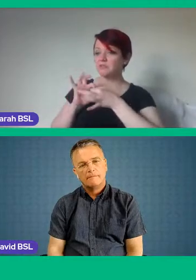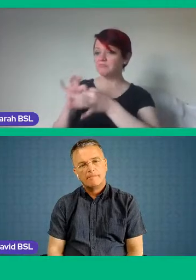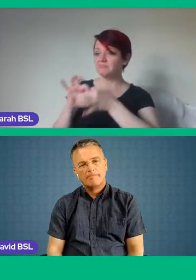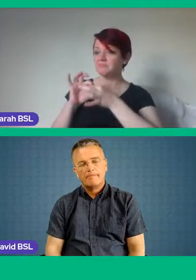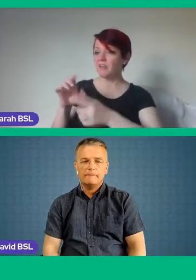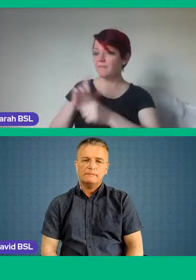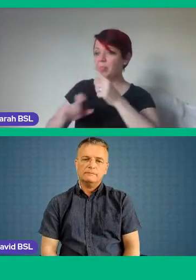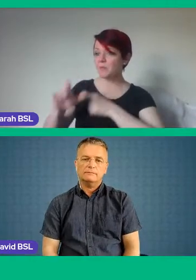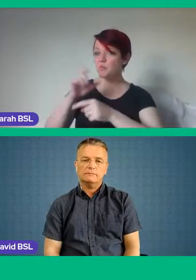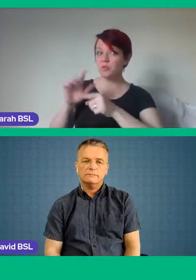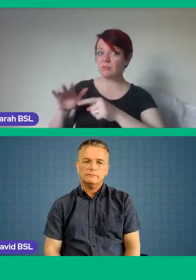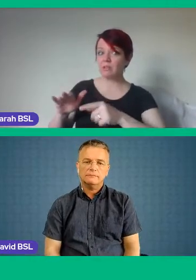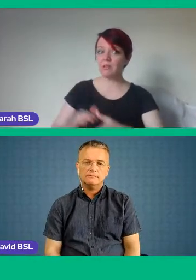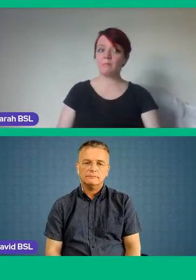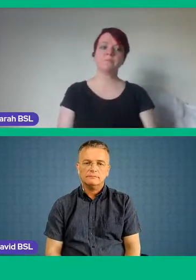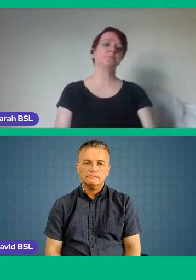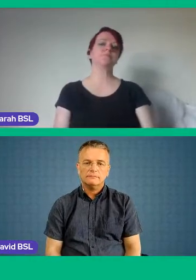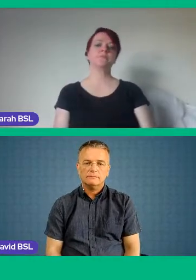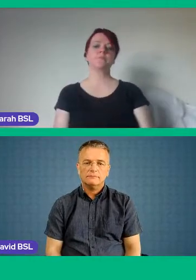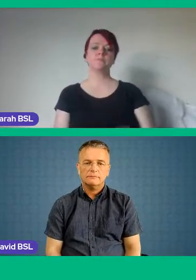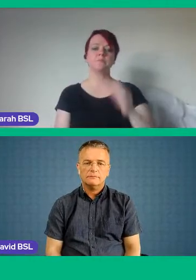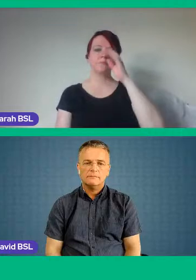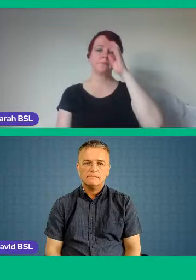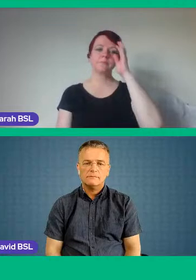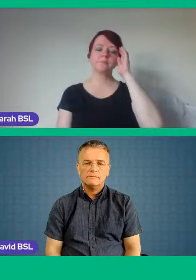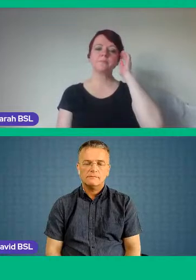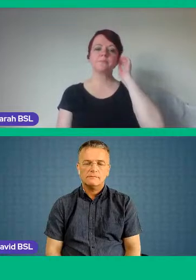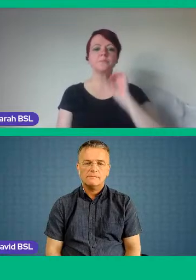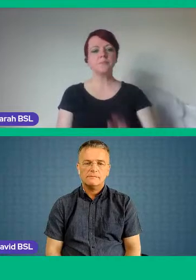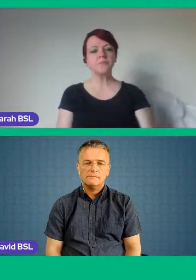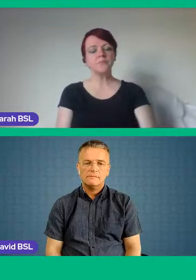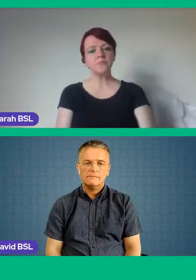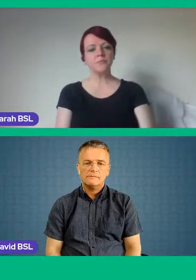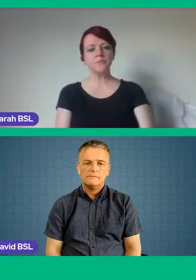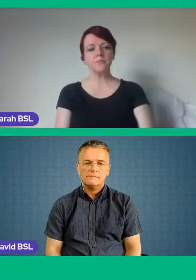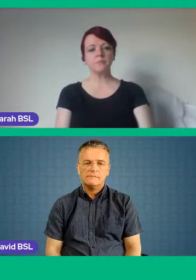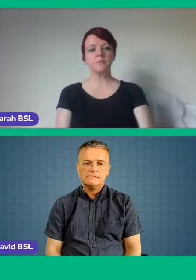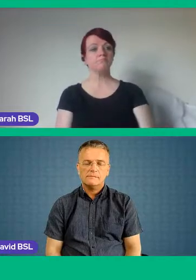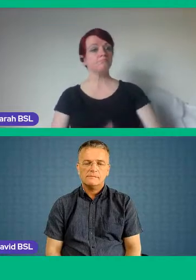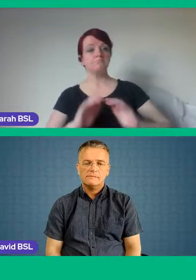and creation that is involved in that? And setting up those relationships? Sure.